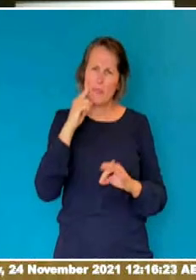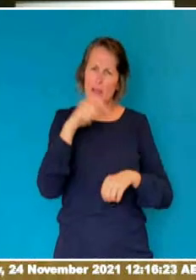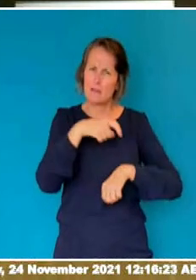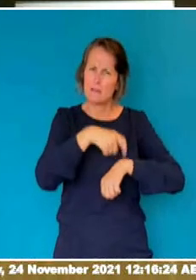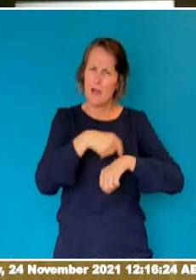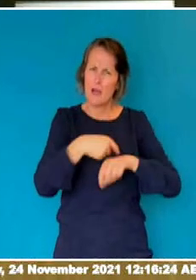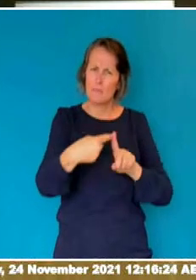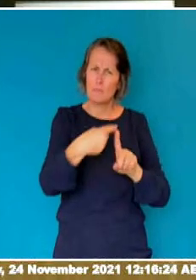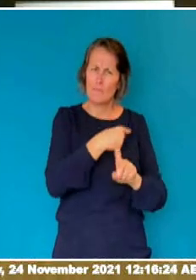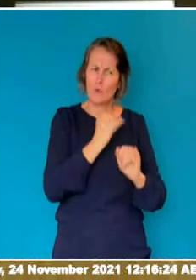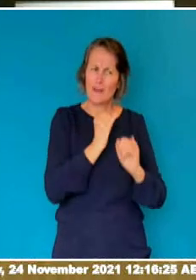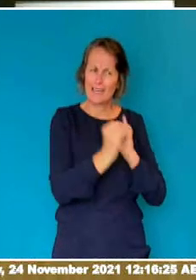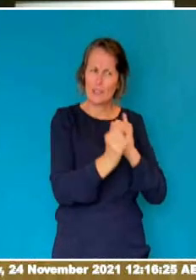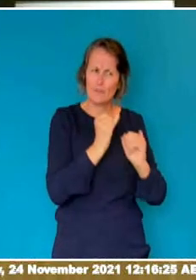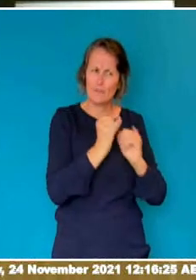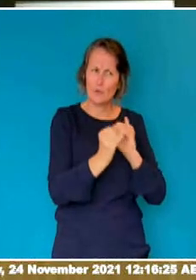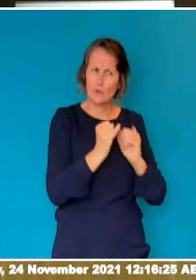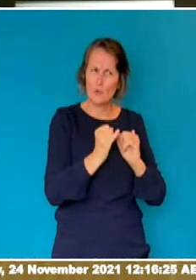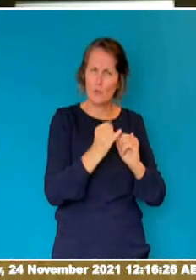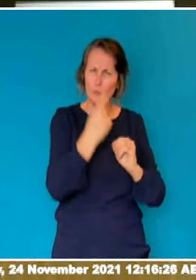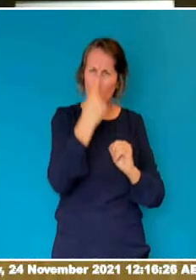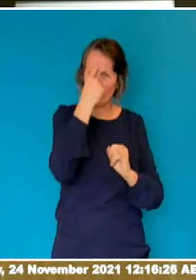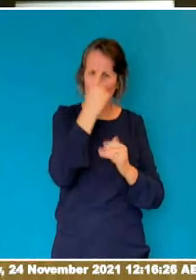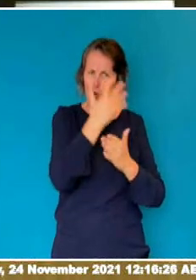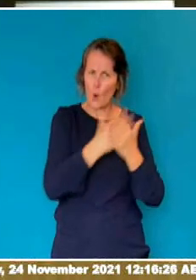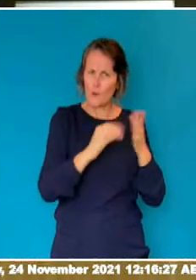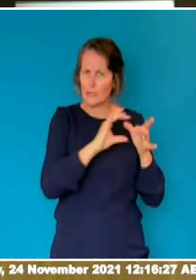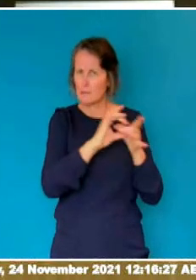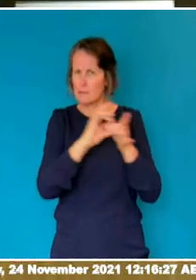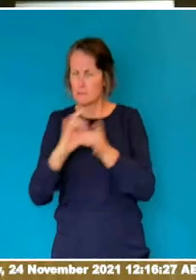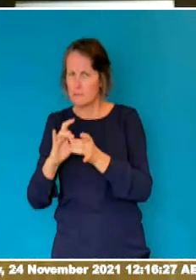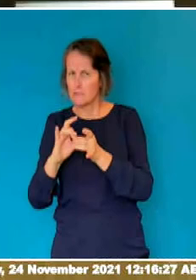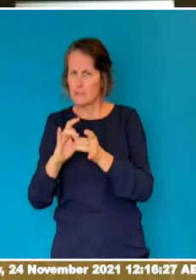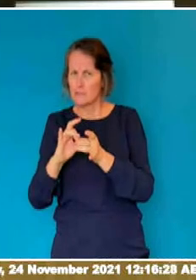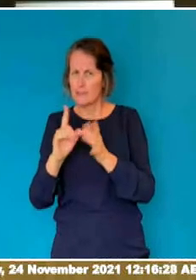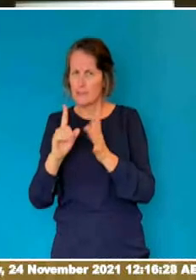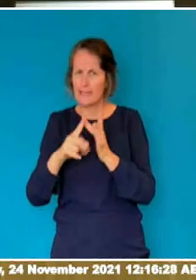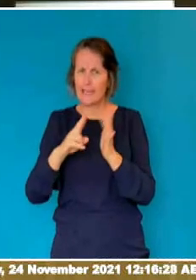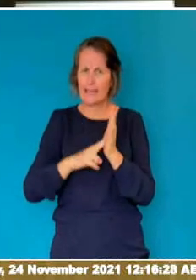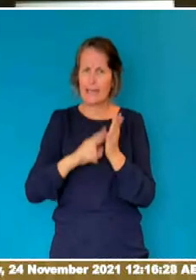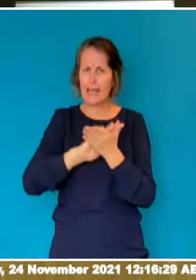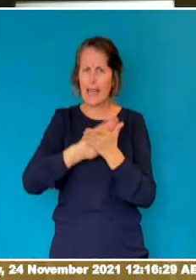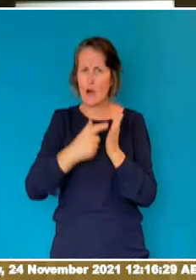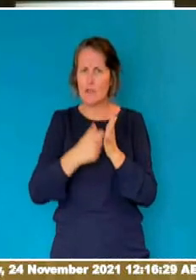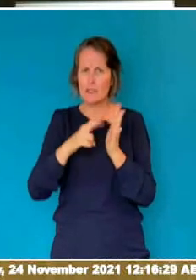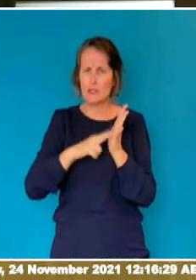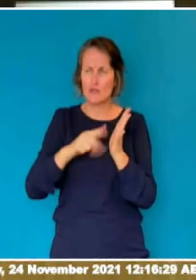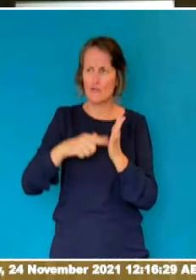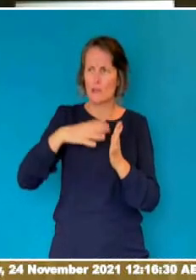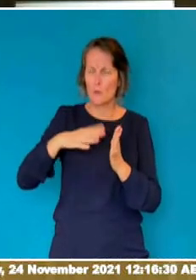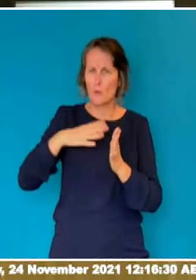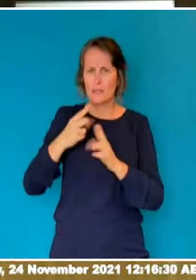limit it solely to that; if somebody needed adjustment just to enable them to be